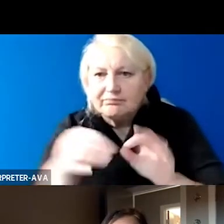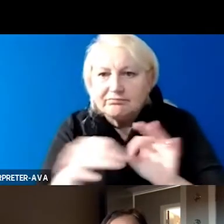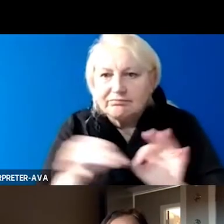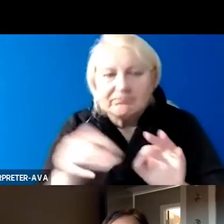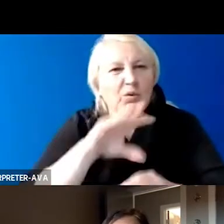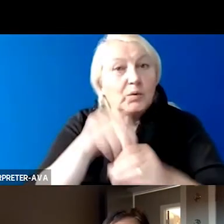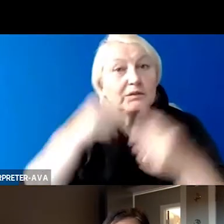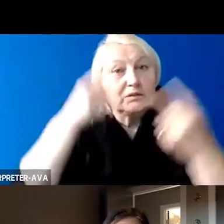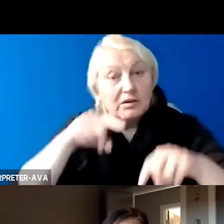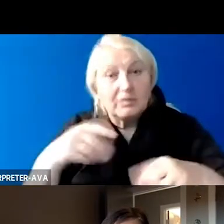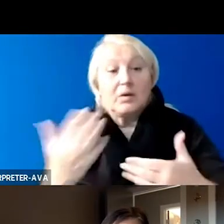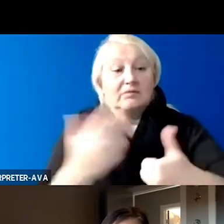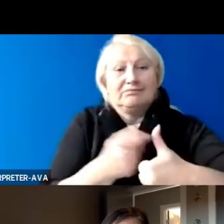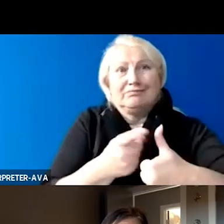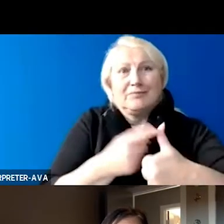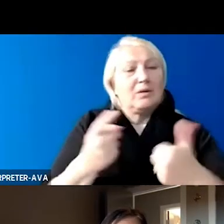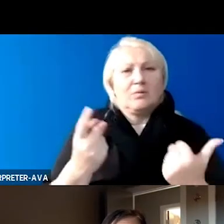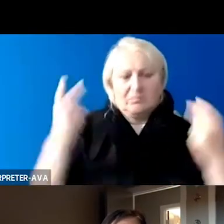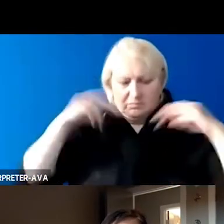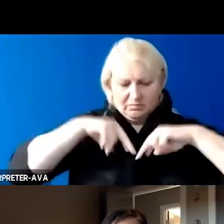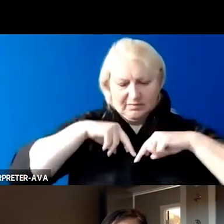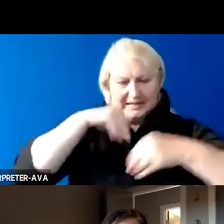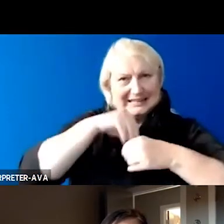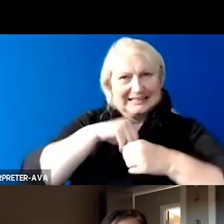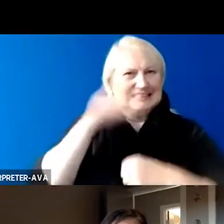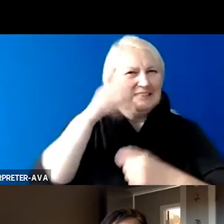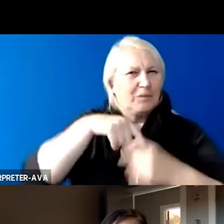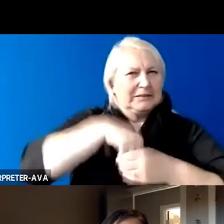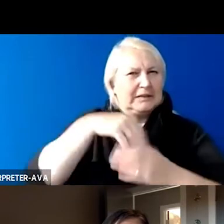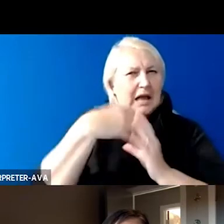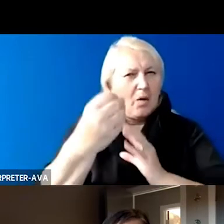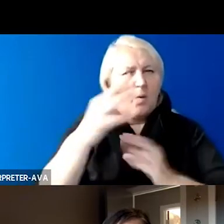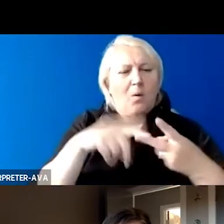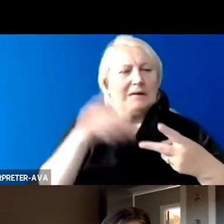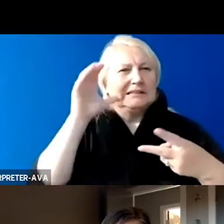Listen from the inside out, or listen from the bottom up (the feeling in your gut matters).